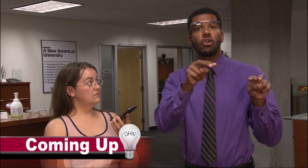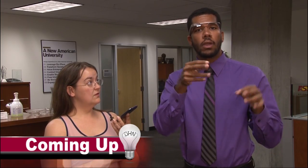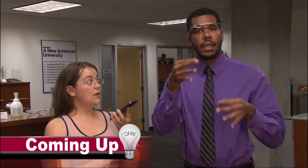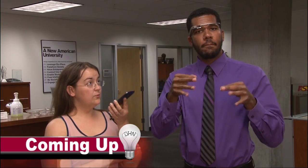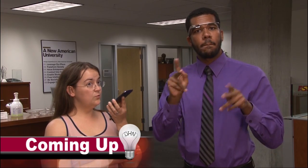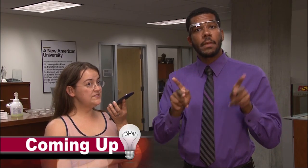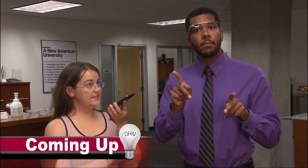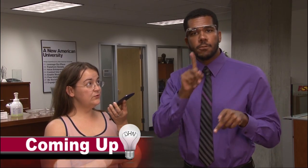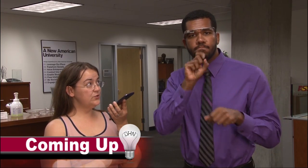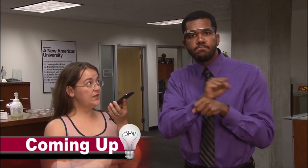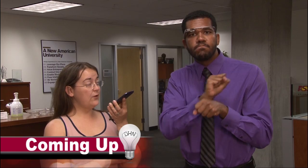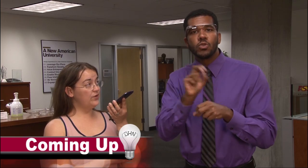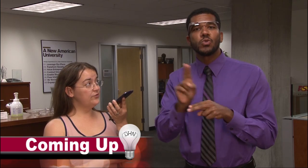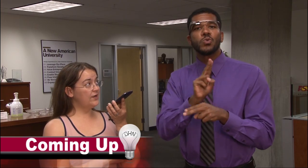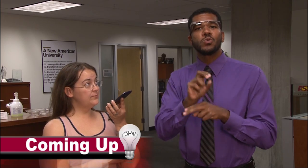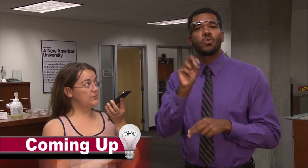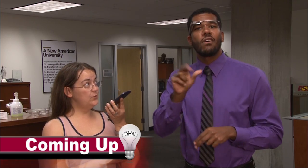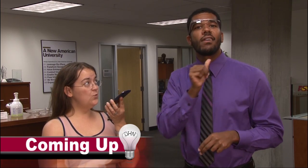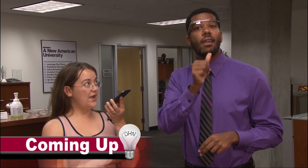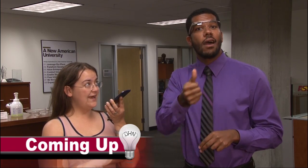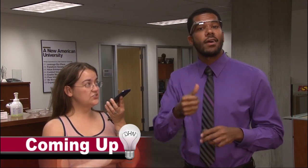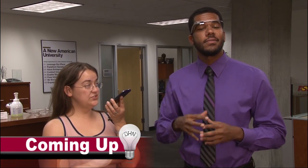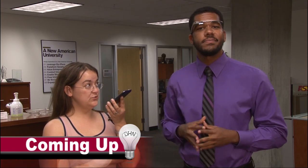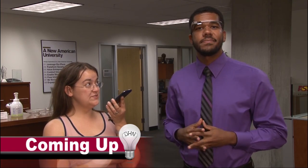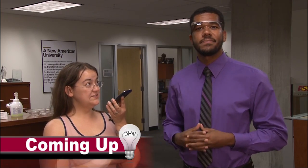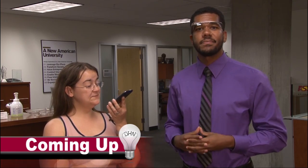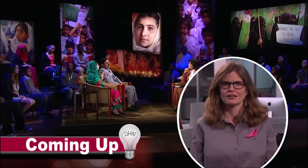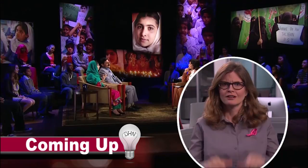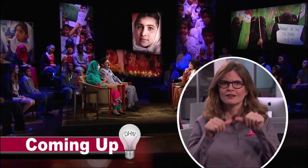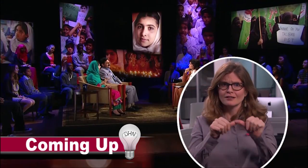But we'll take a look at whether or not people would actually use it.